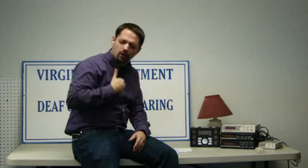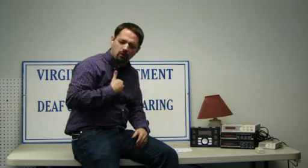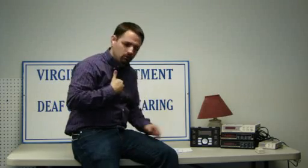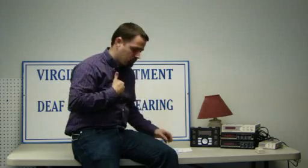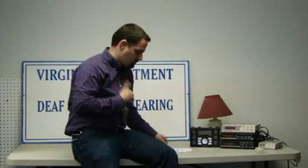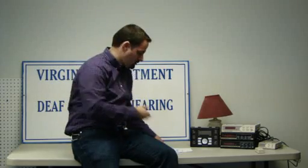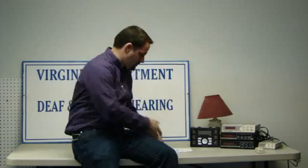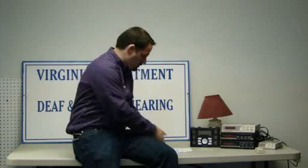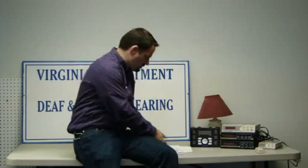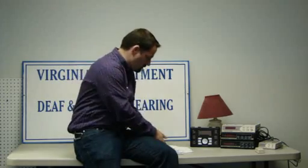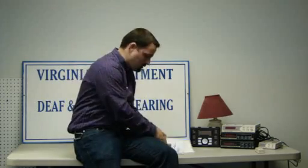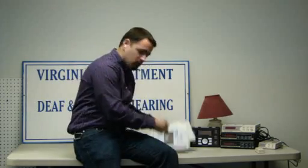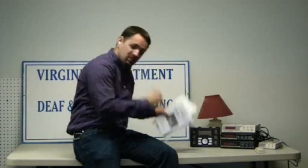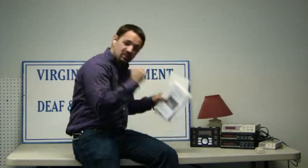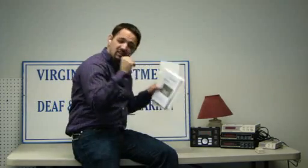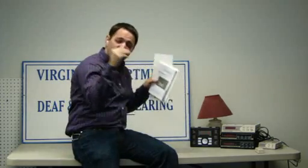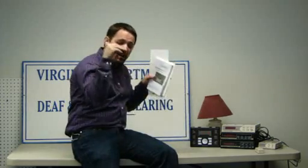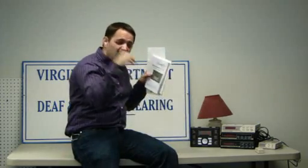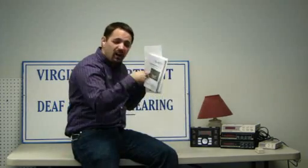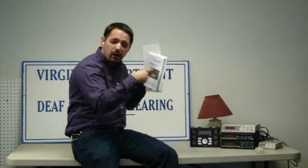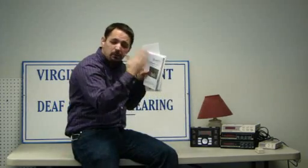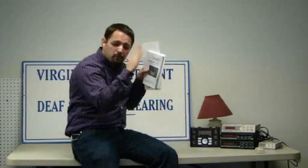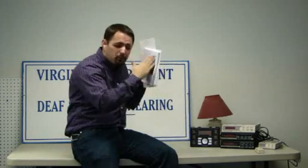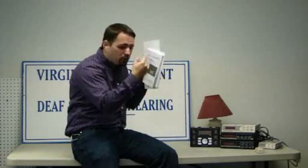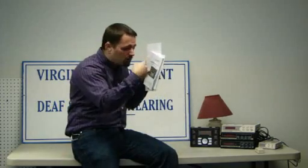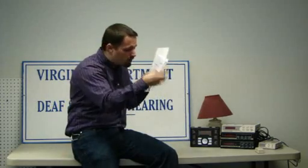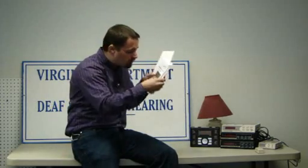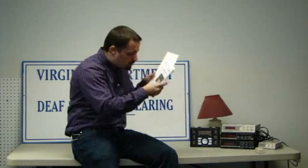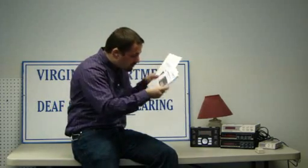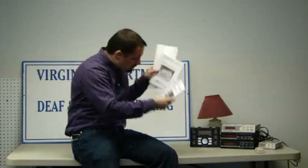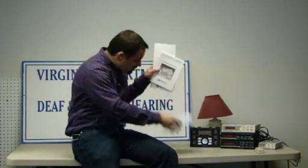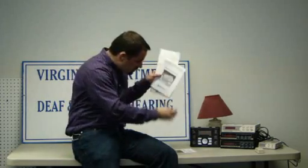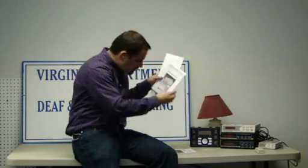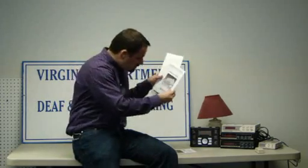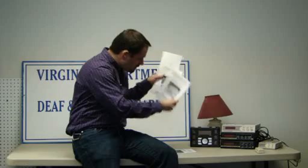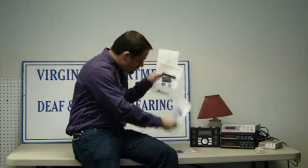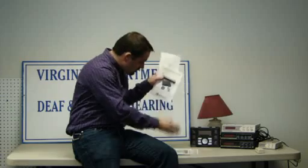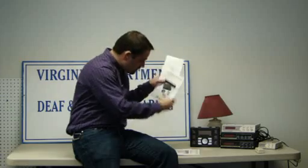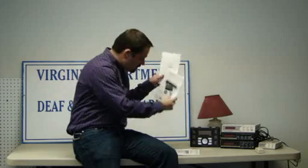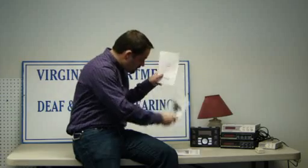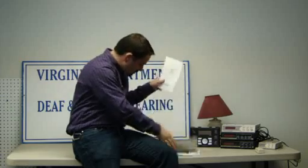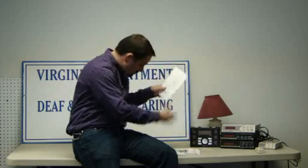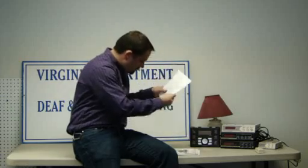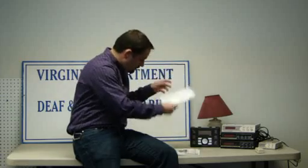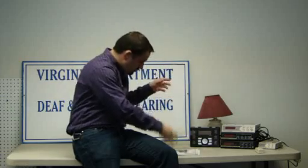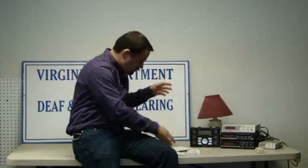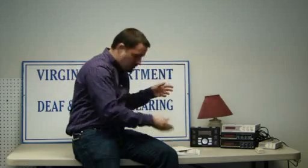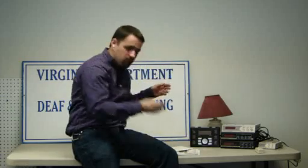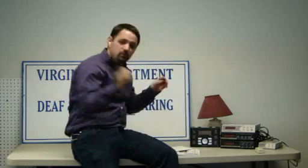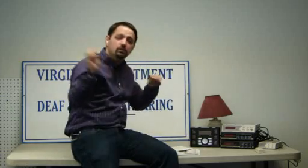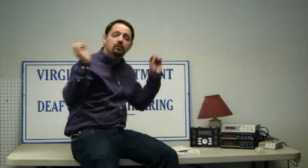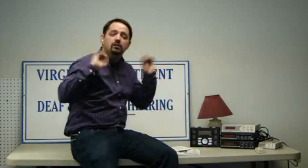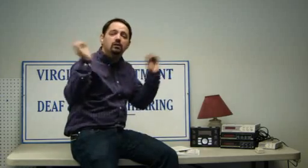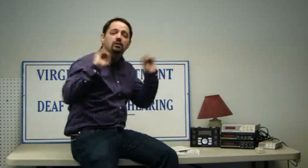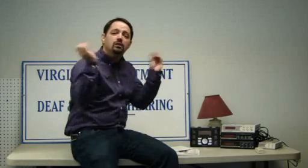why not in the books or manuals... nothing!